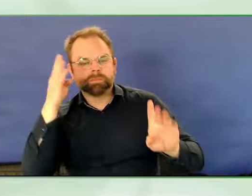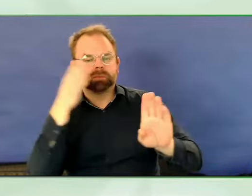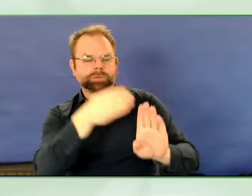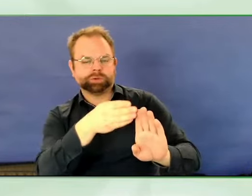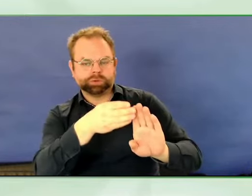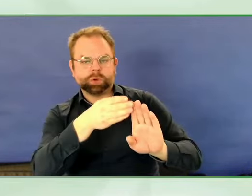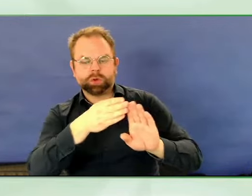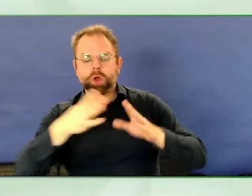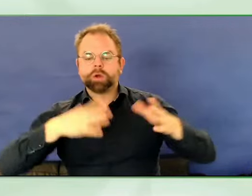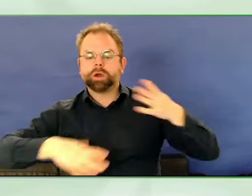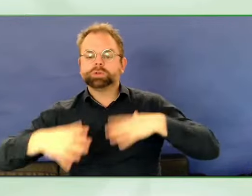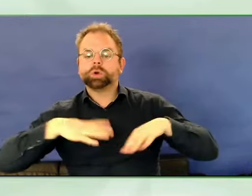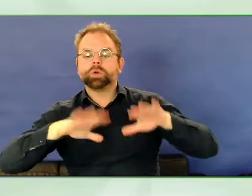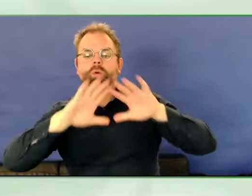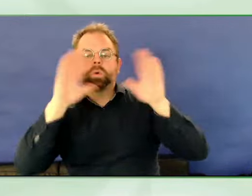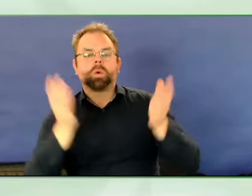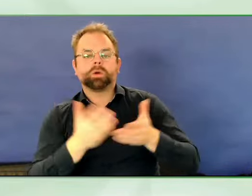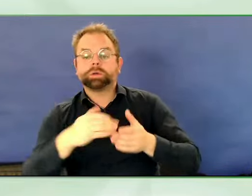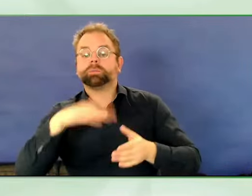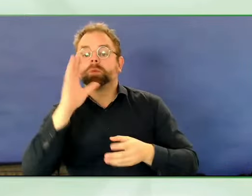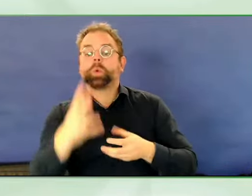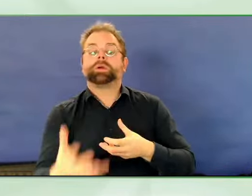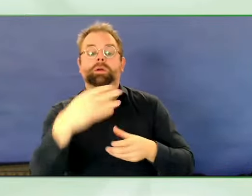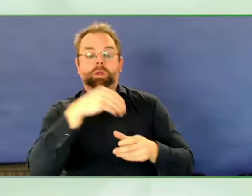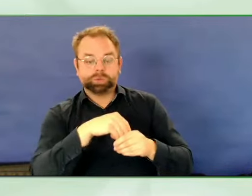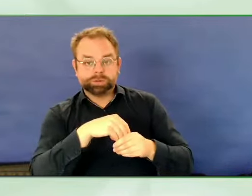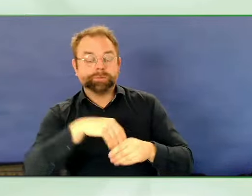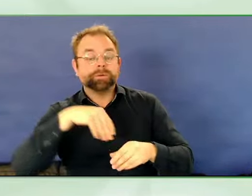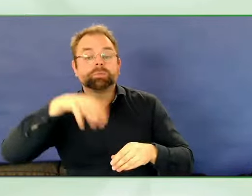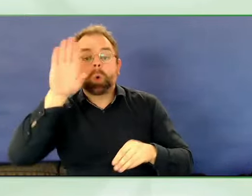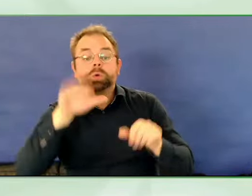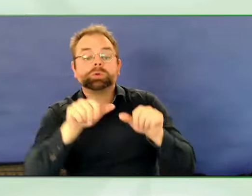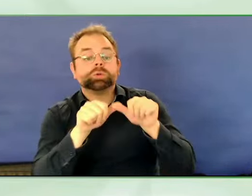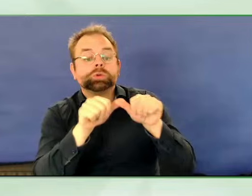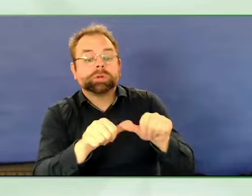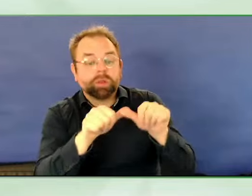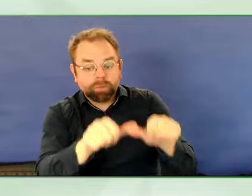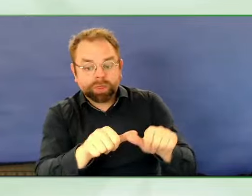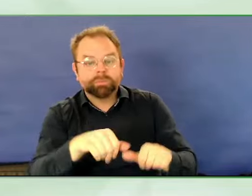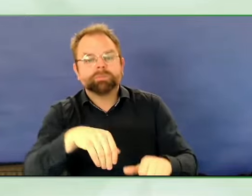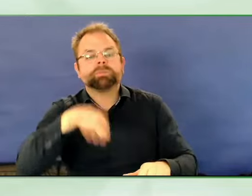as an industry, is one of the most polluting ones in the world.